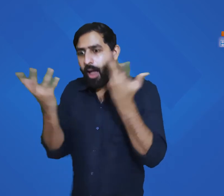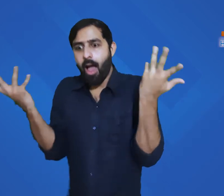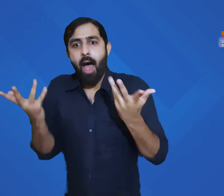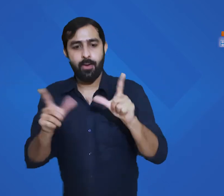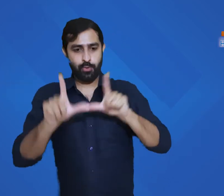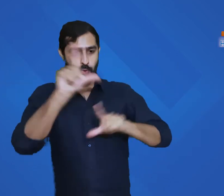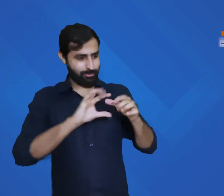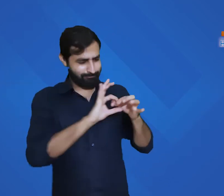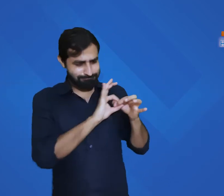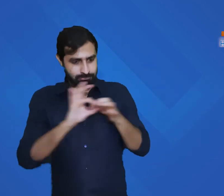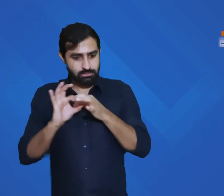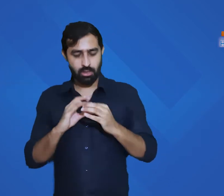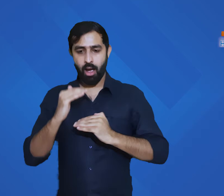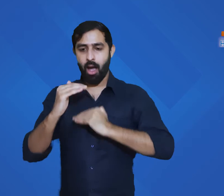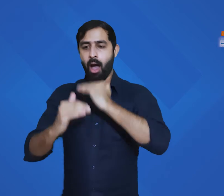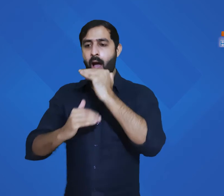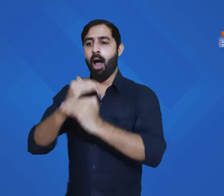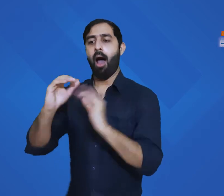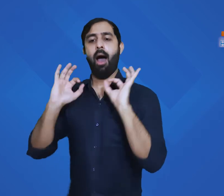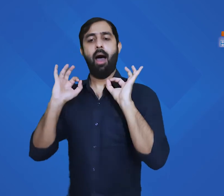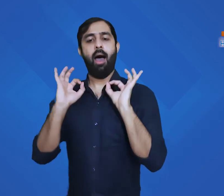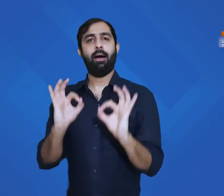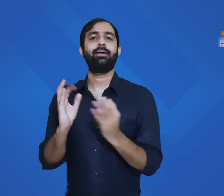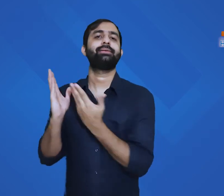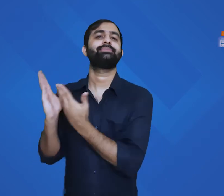All this is possible through the bond man shares with language.